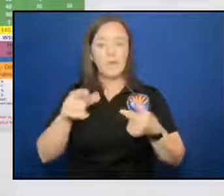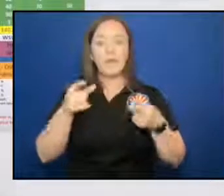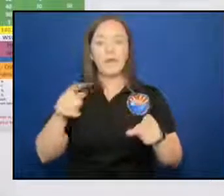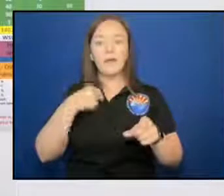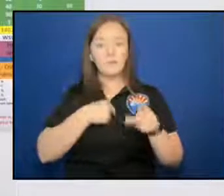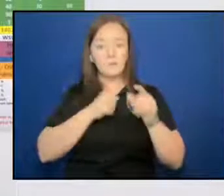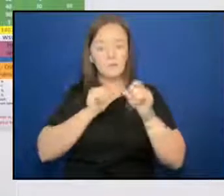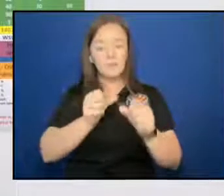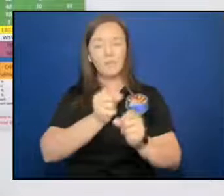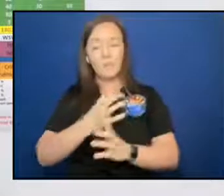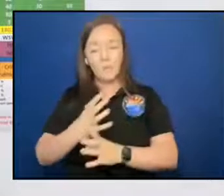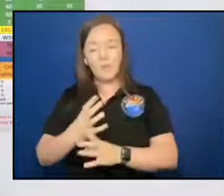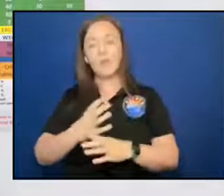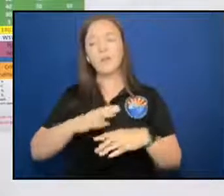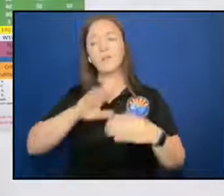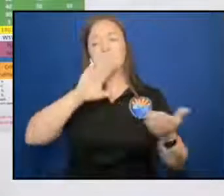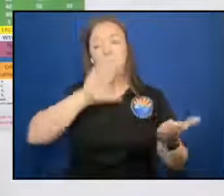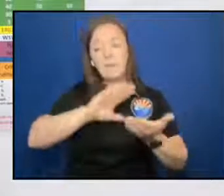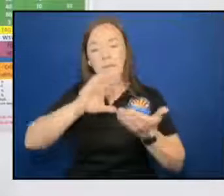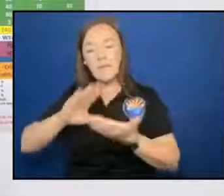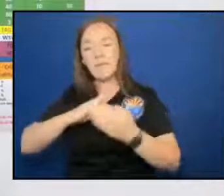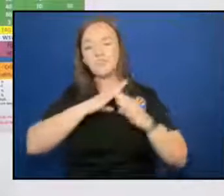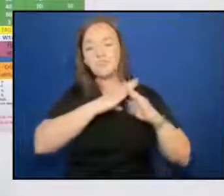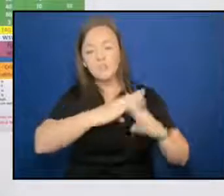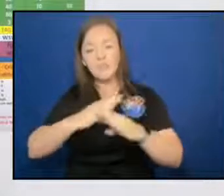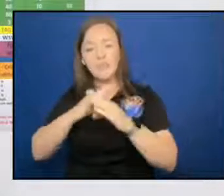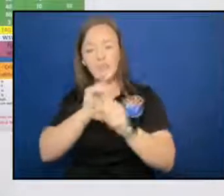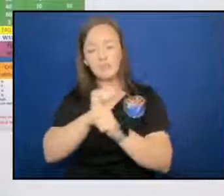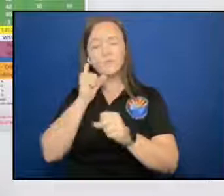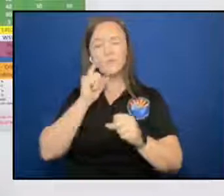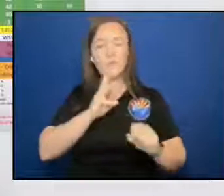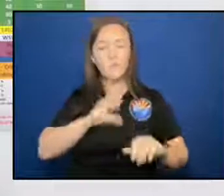AND WEDNESDAY, ARE ARE THE GREATEST THREAT FOR FLASH